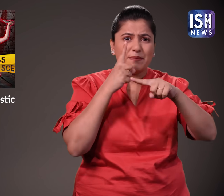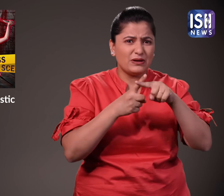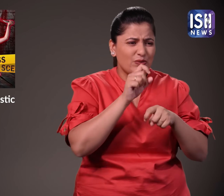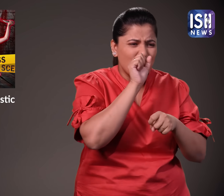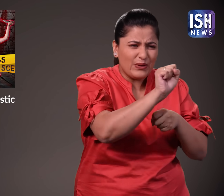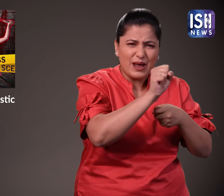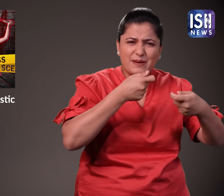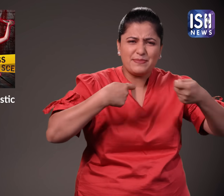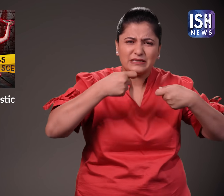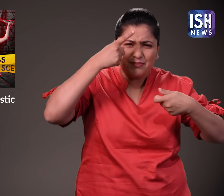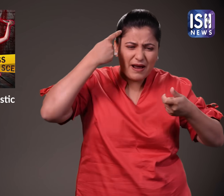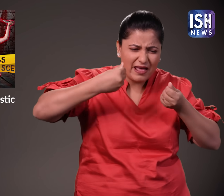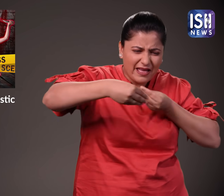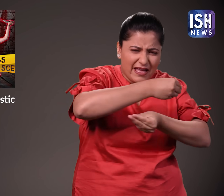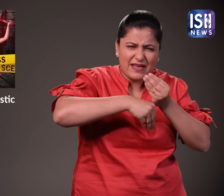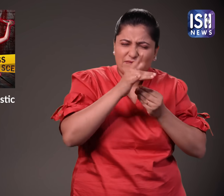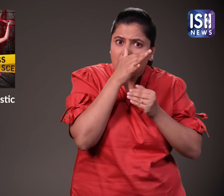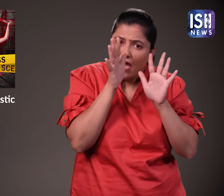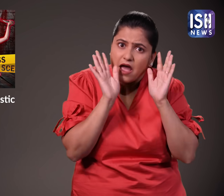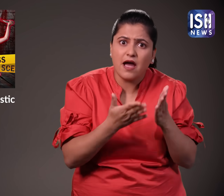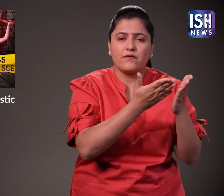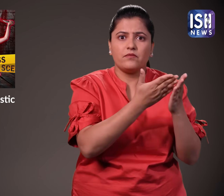Loknath was also involved in illegal business dealings.